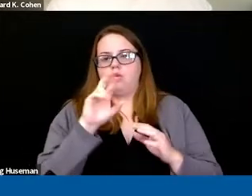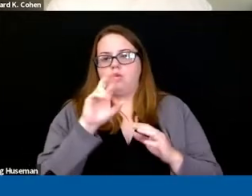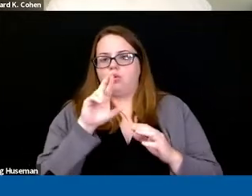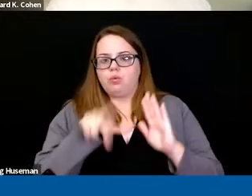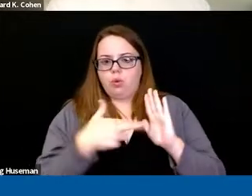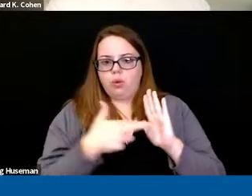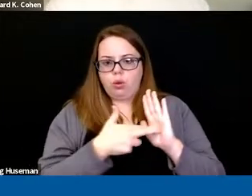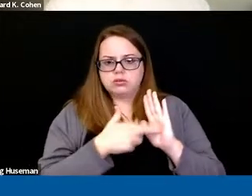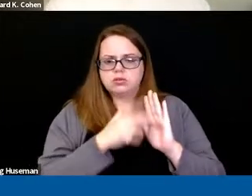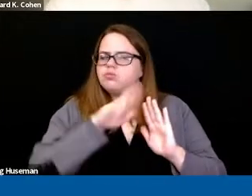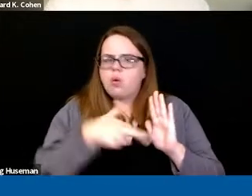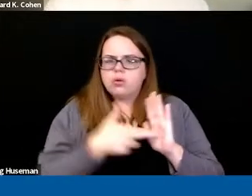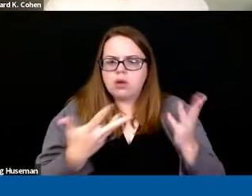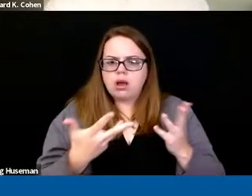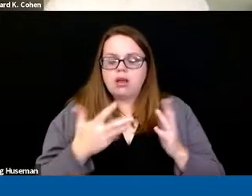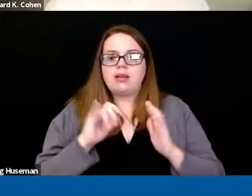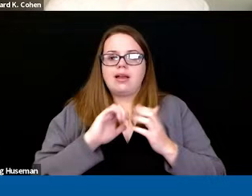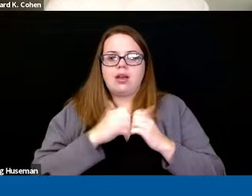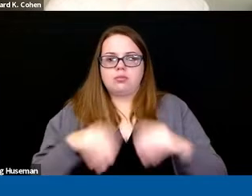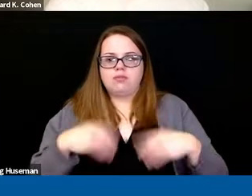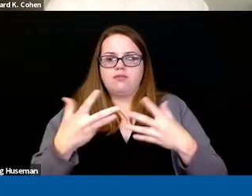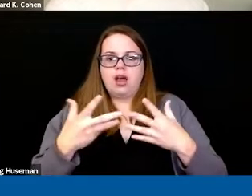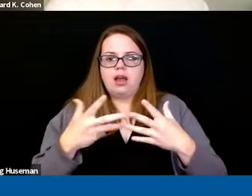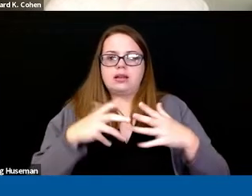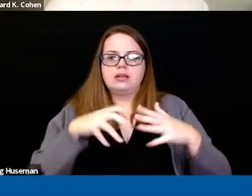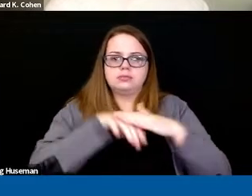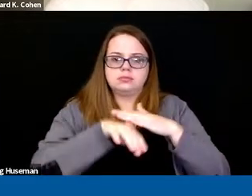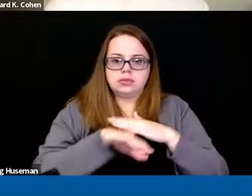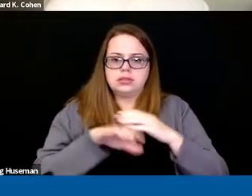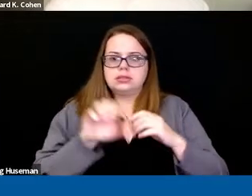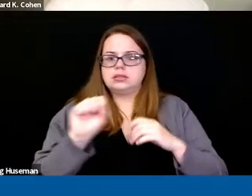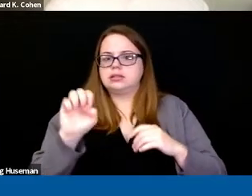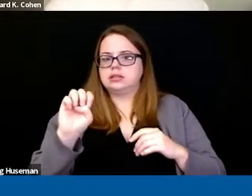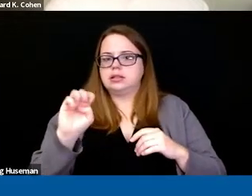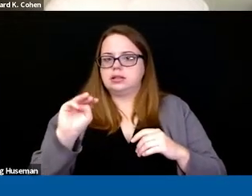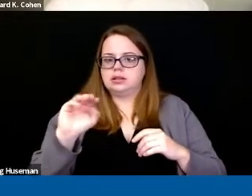Well, roles are how you provide semantics to elements. And semantics are extremely important to accessibility.